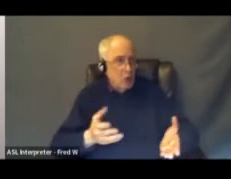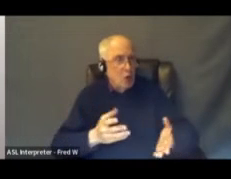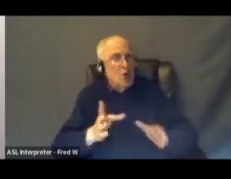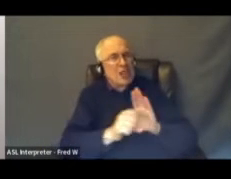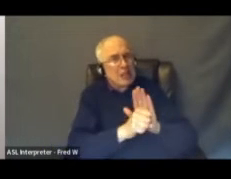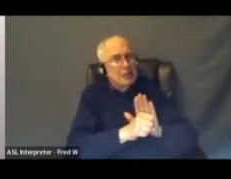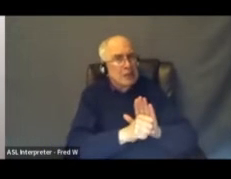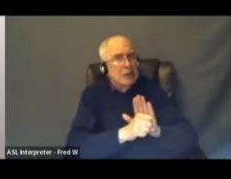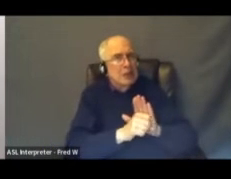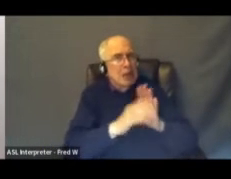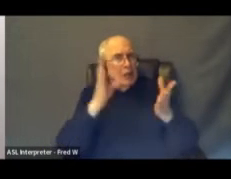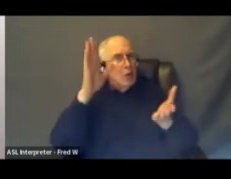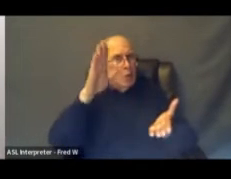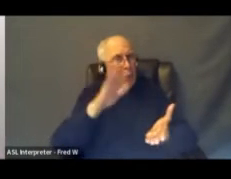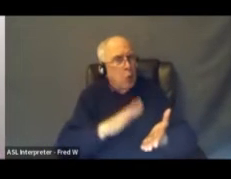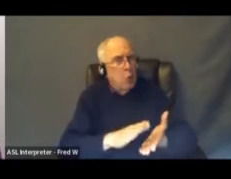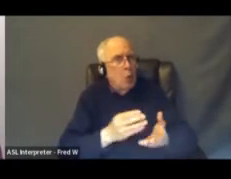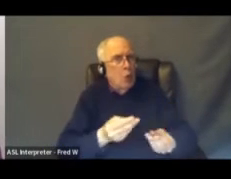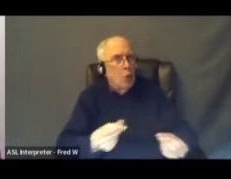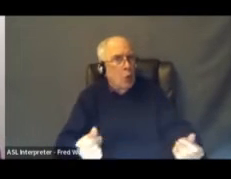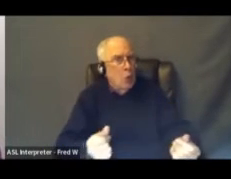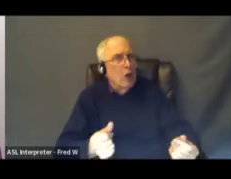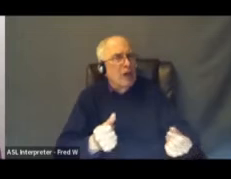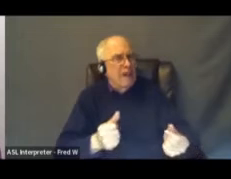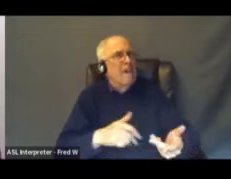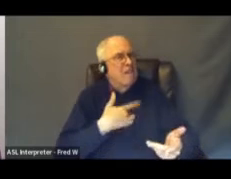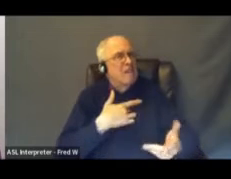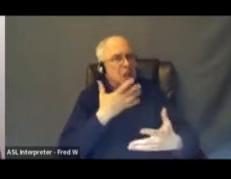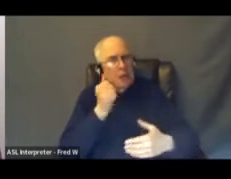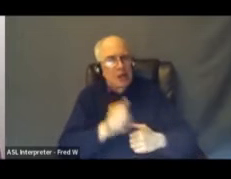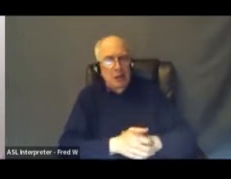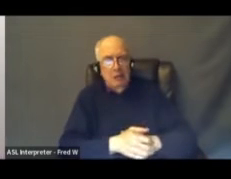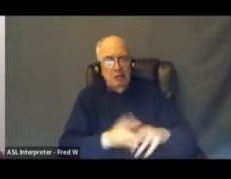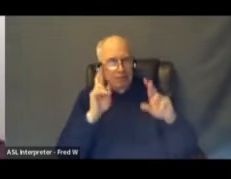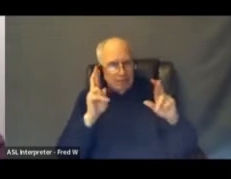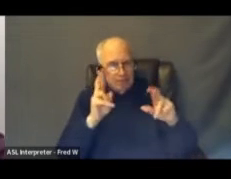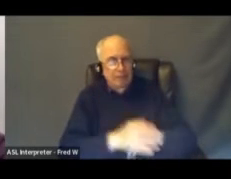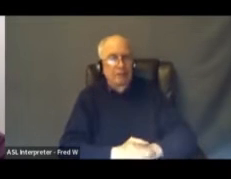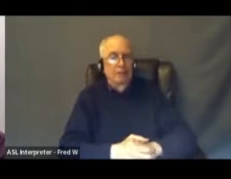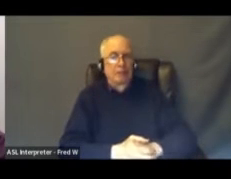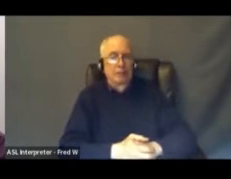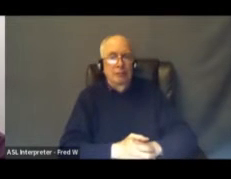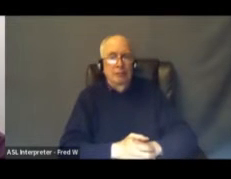feeling better. So for the Symptoms Questionnaire,